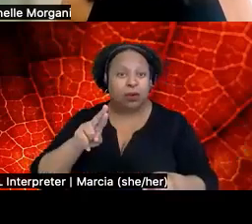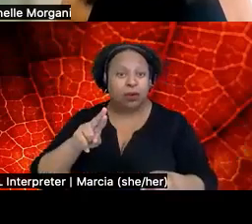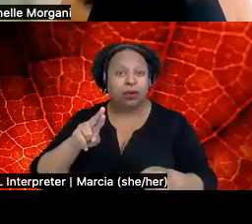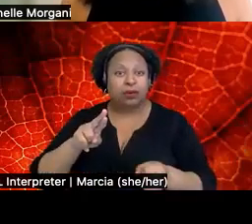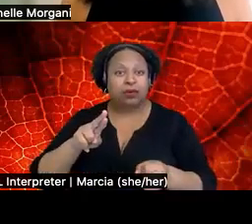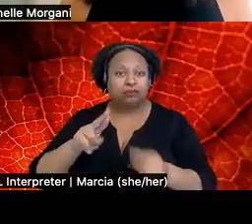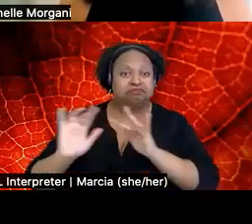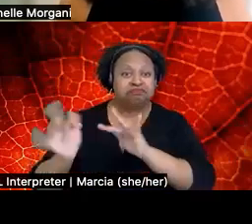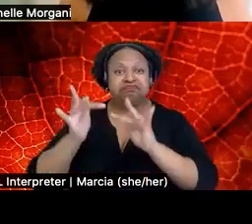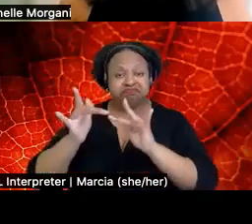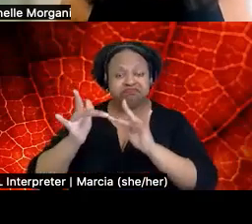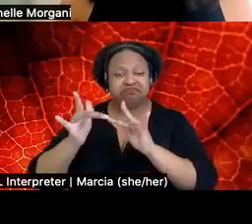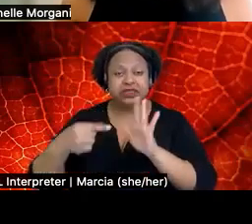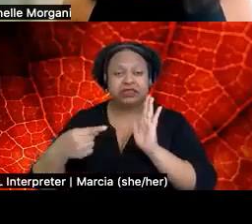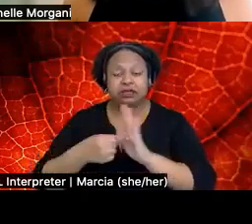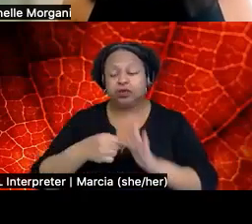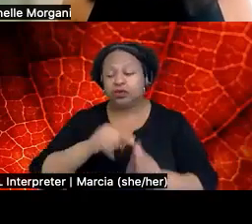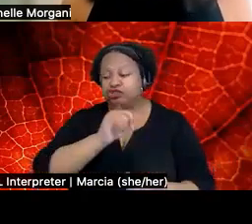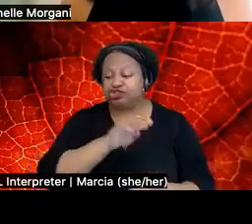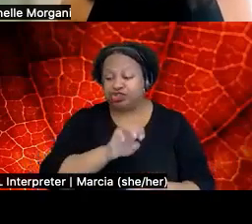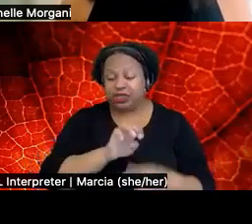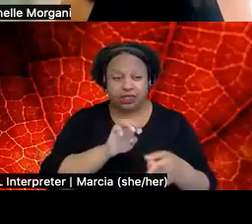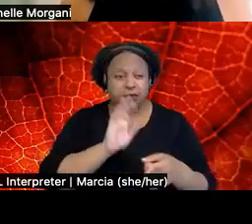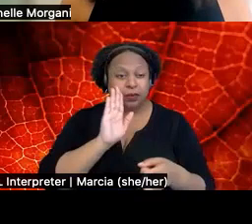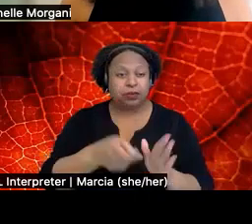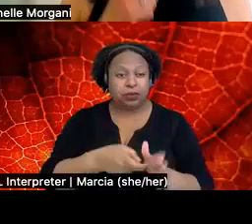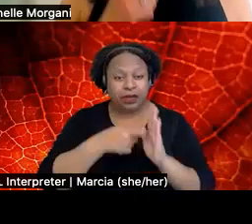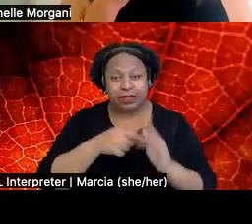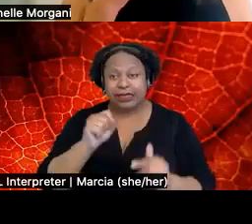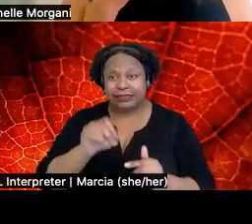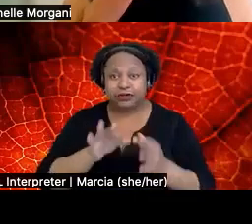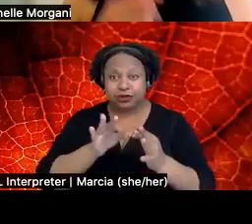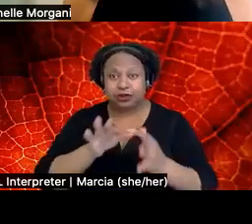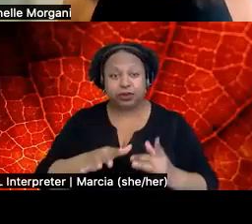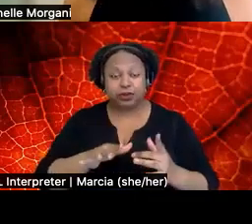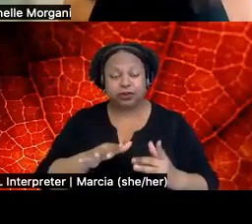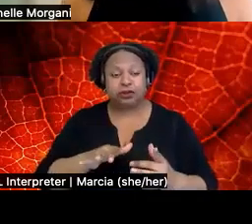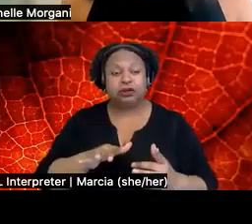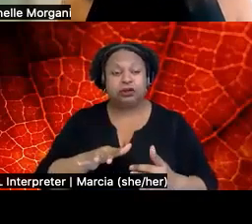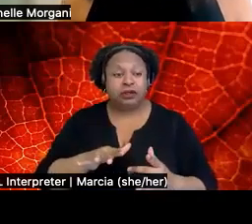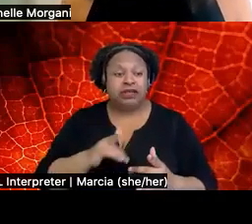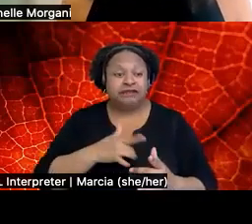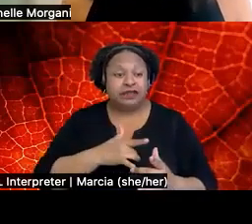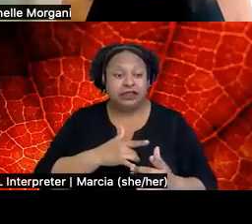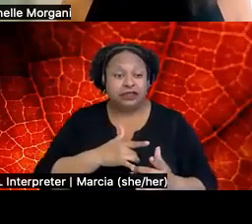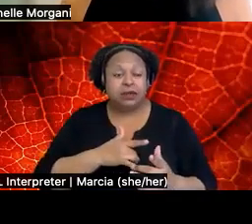So, in the case of Jane, they would require ASL and therefore we would probably ensure they had